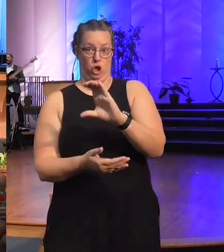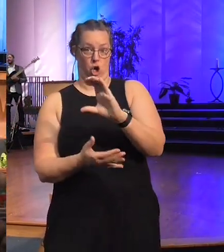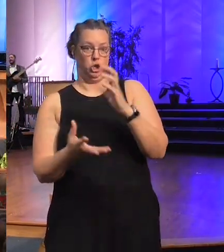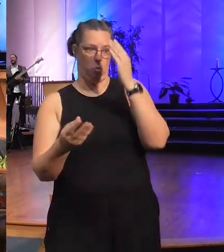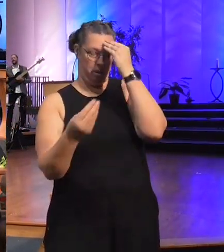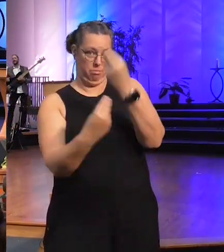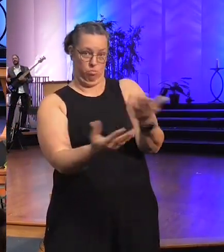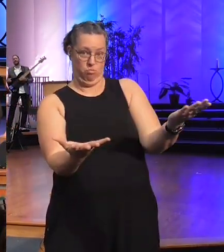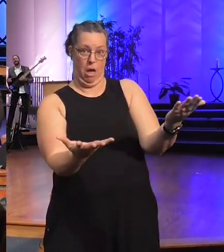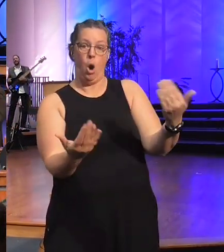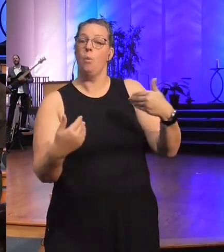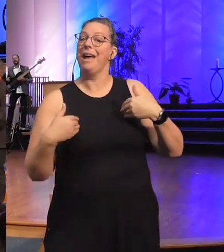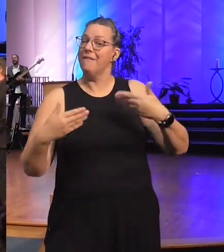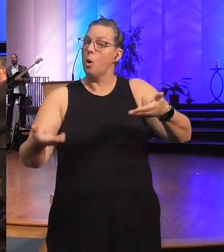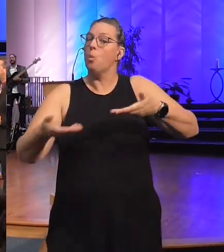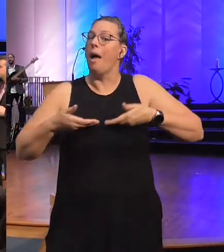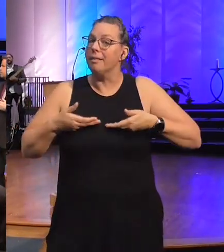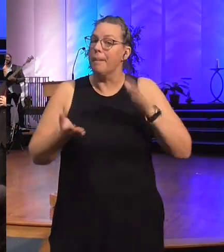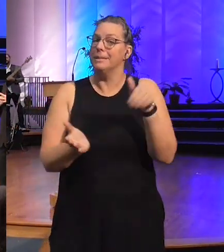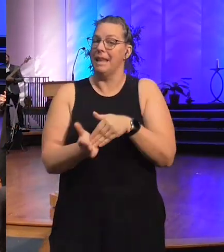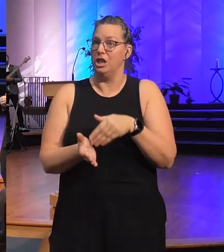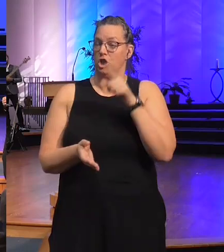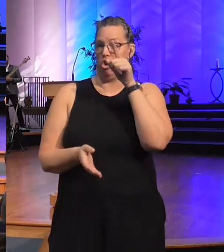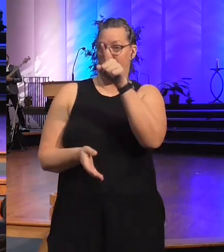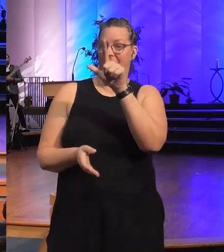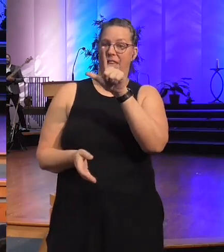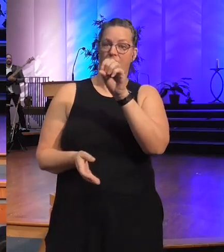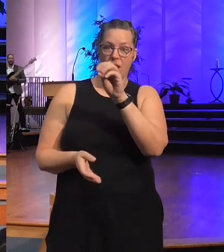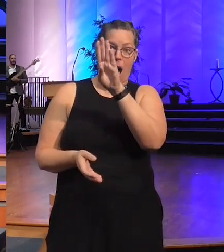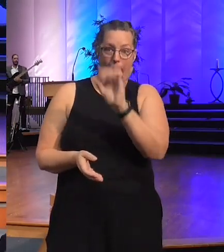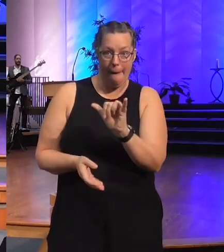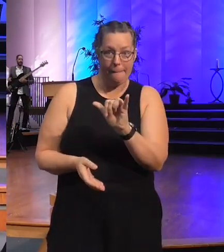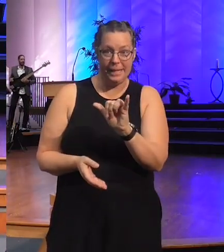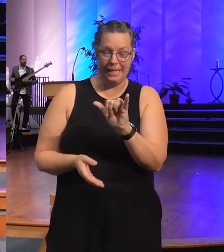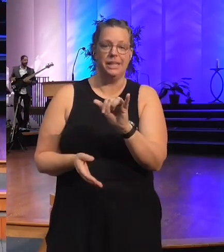that we have a Welcome Center in the middle of the lobby you can learn all about the many things that